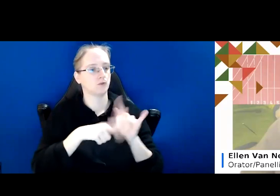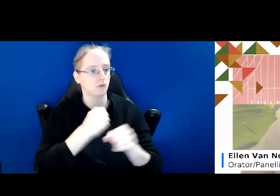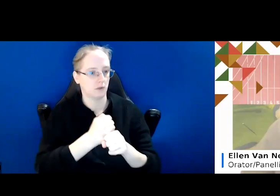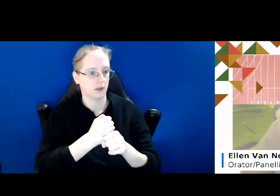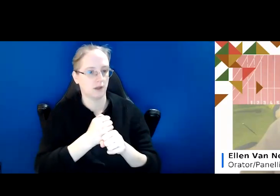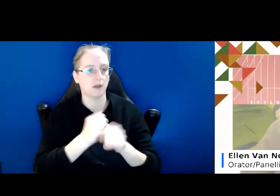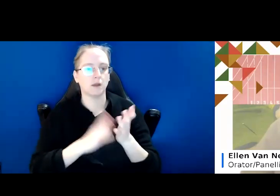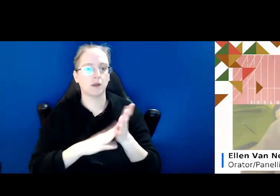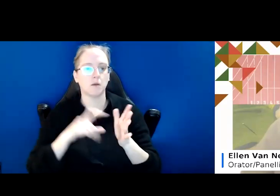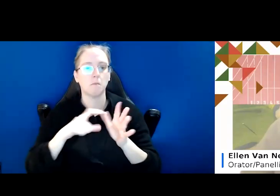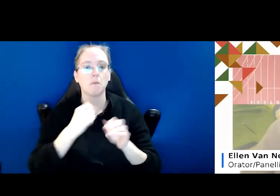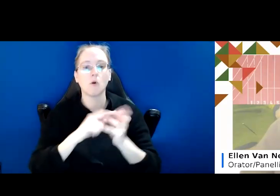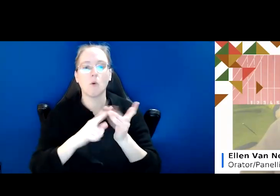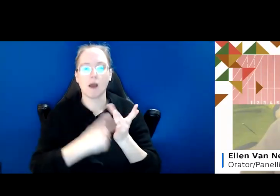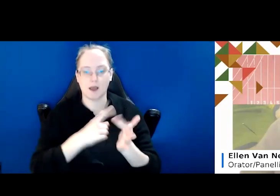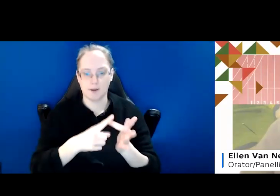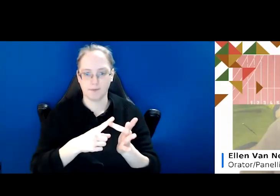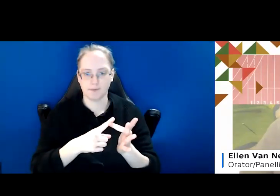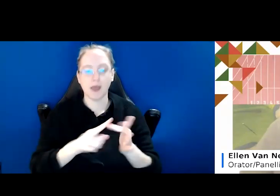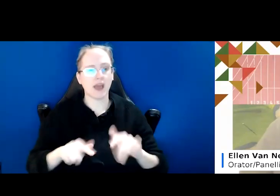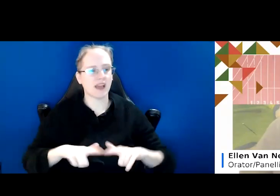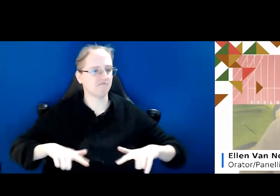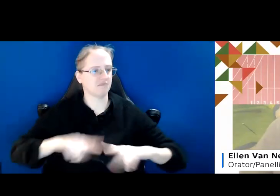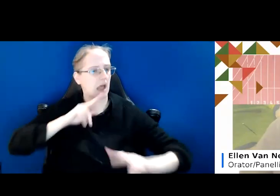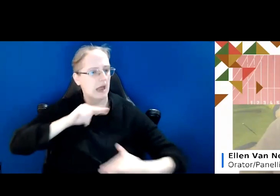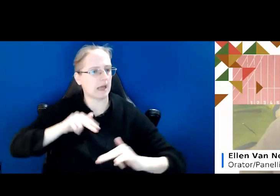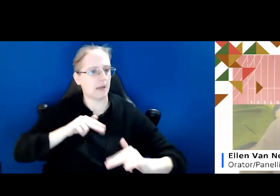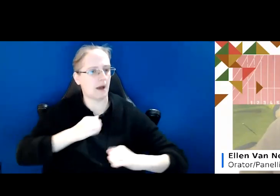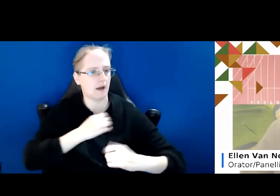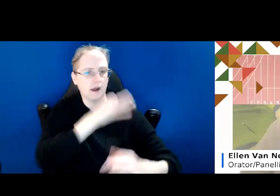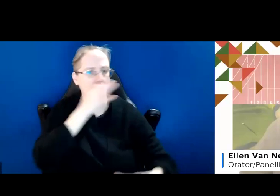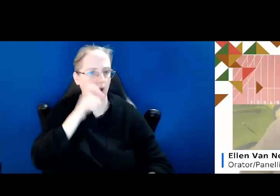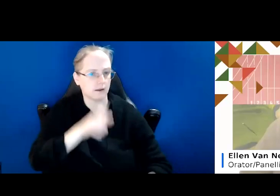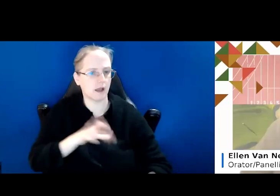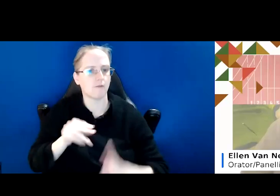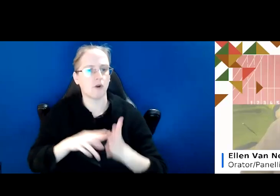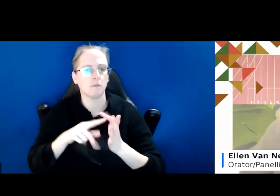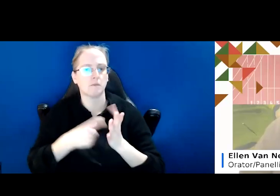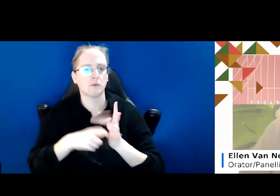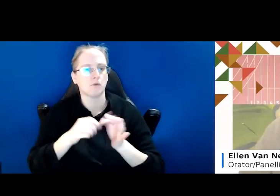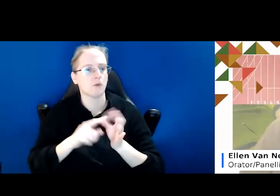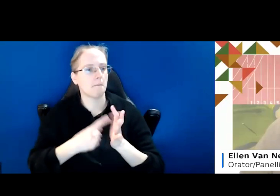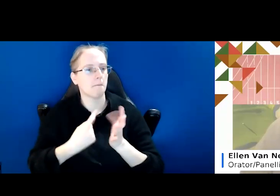the groundskeeper of November Magpie Pies Football Club in Rockhampton,